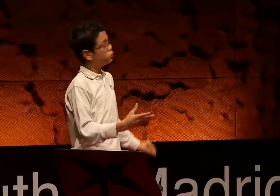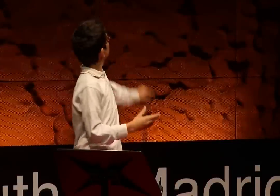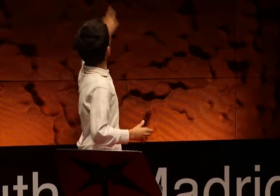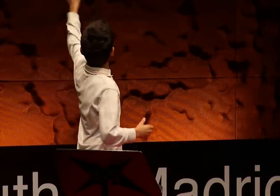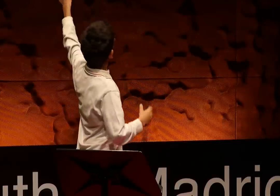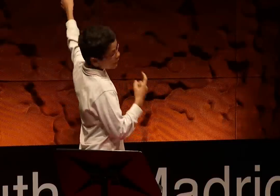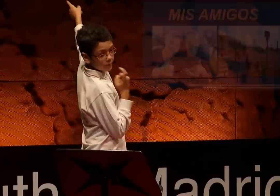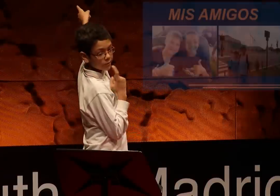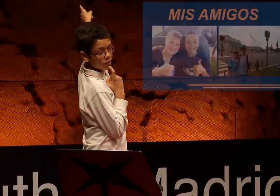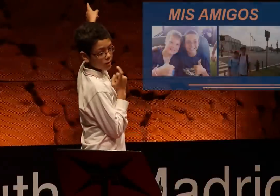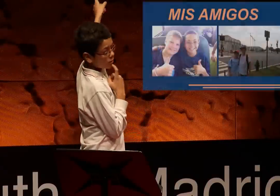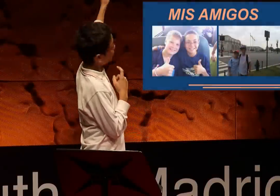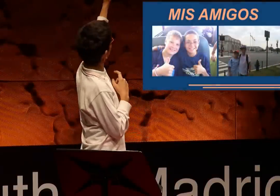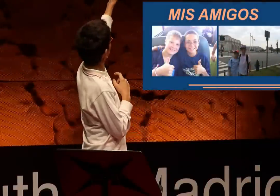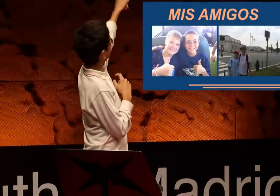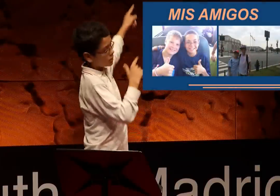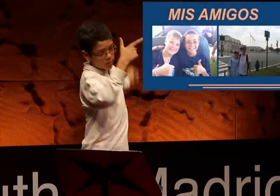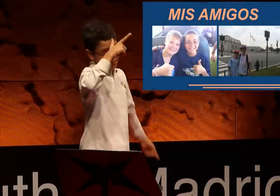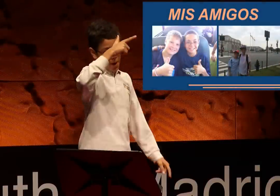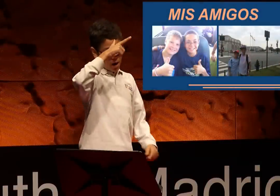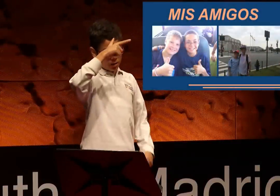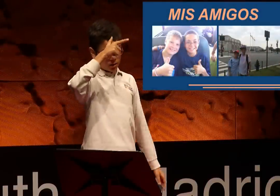These are the good friends I made there.